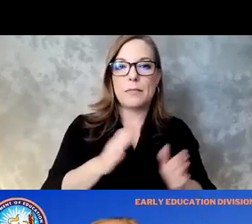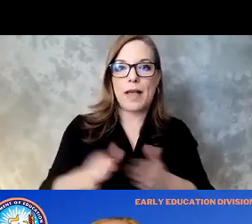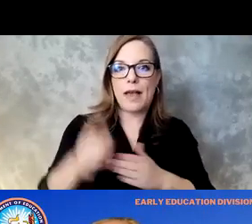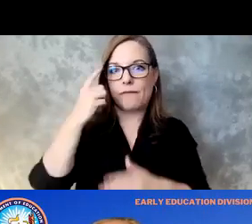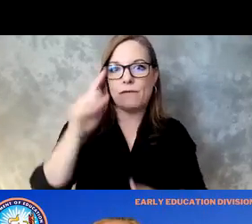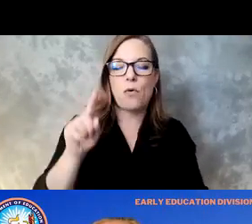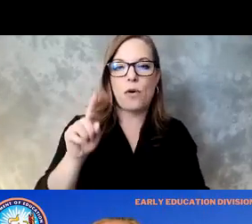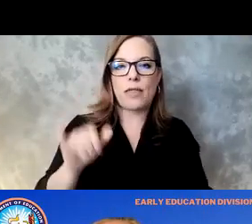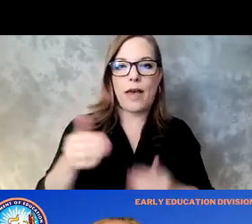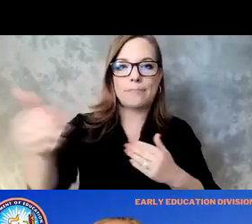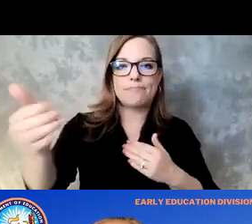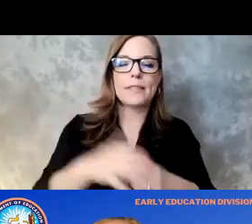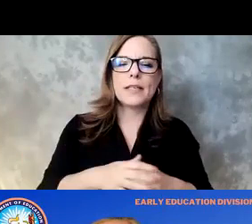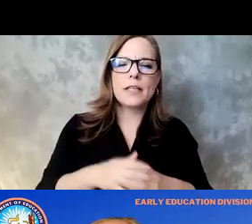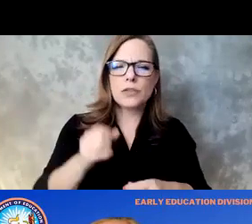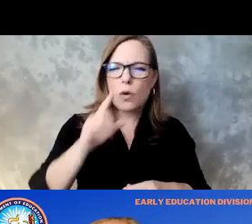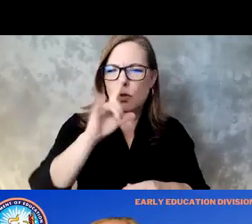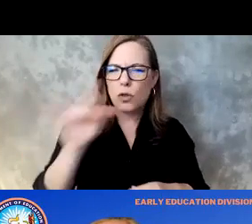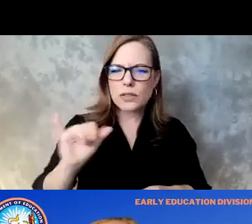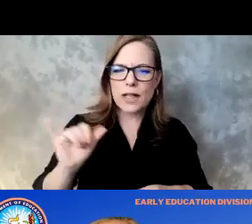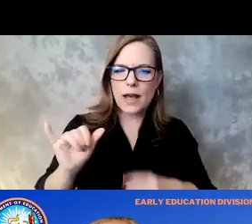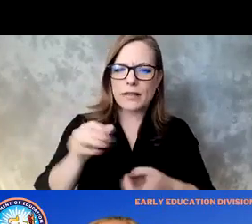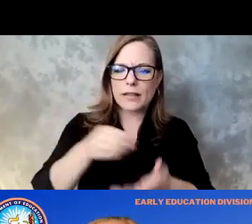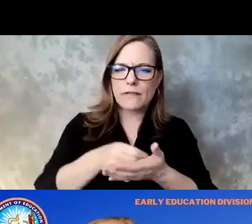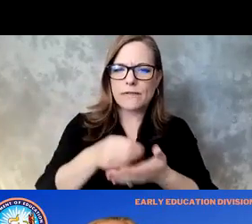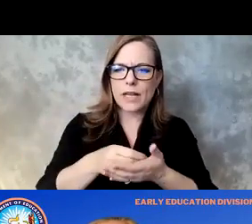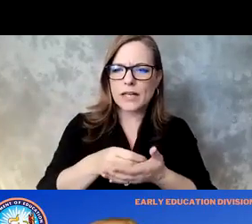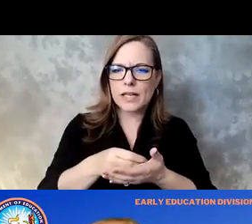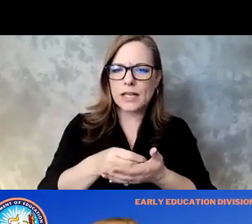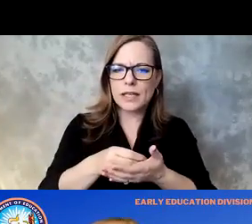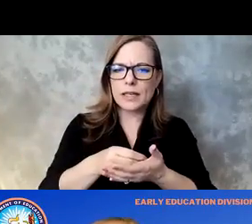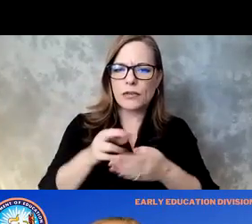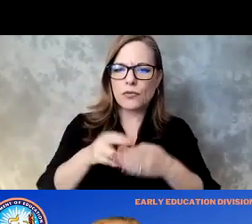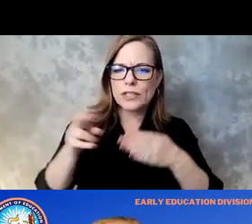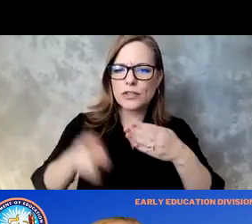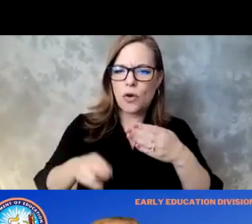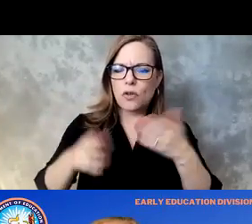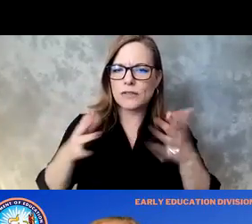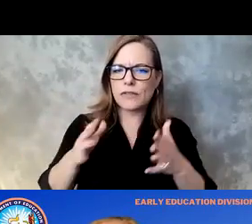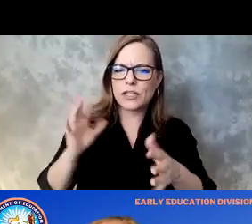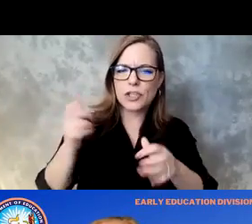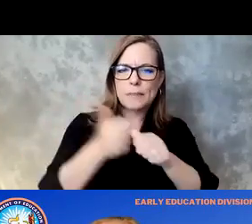that the funding results have been updated now because it says the pages last reviewed